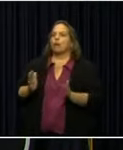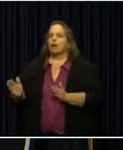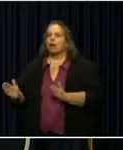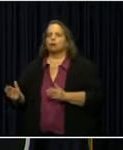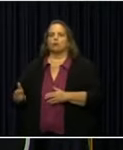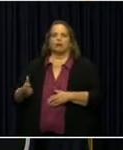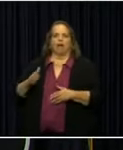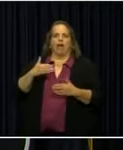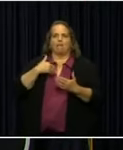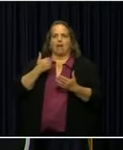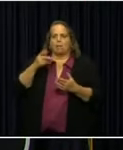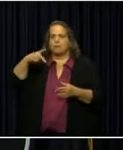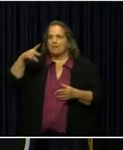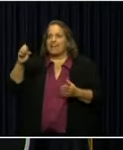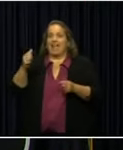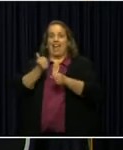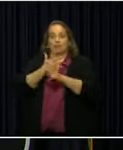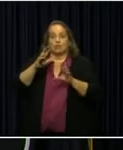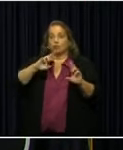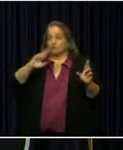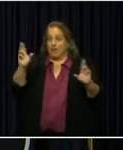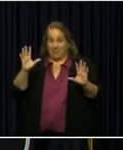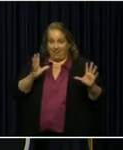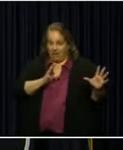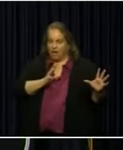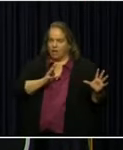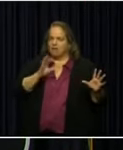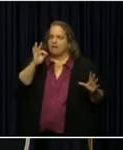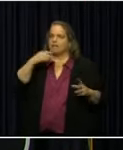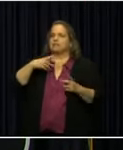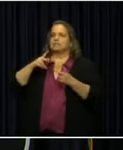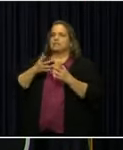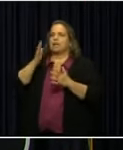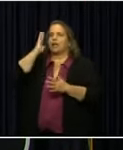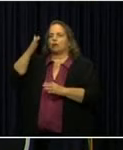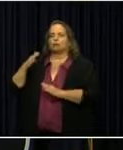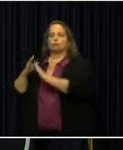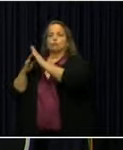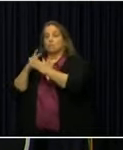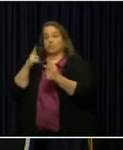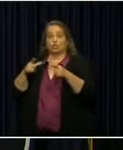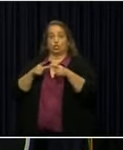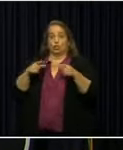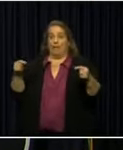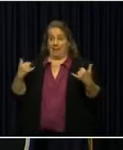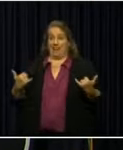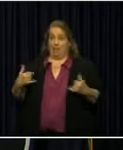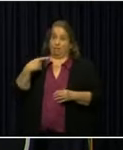BUT UNDER ALL OF THIS, UNDER ALL OF THIS IS THE IMPORTANT PROPOSITION THAT WE'VE GOT TO BE